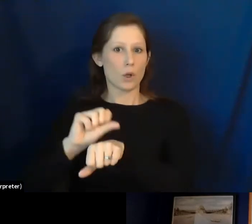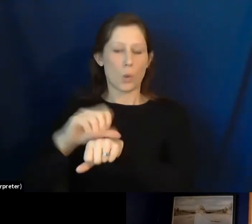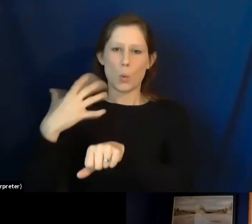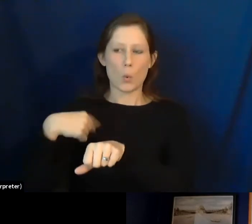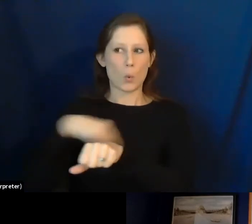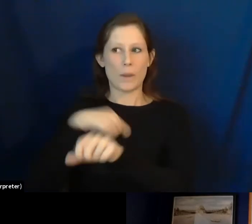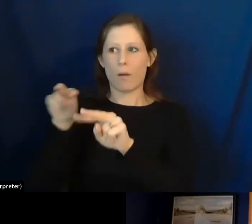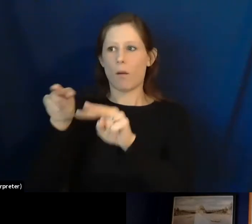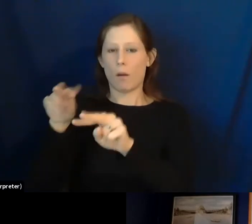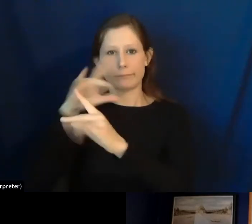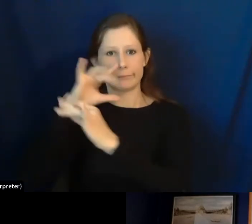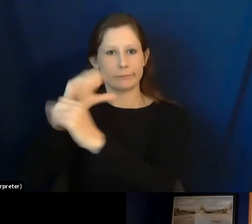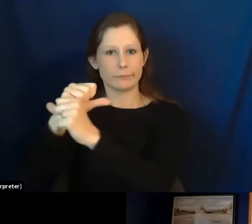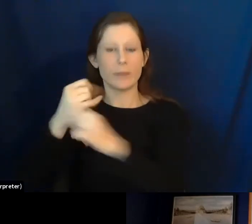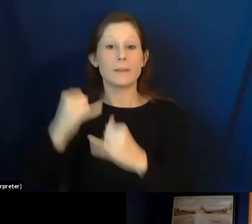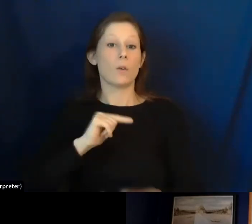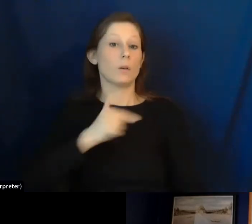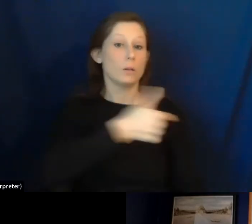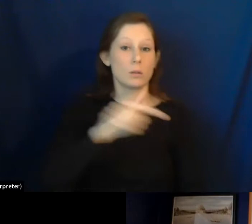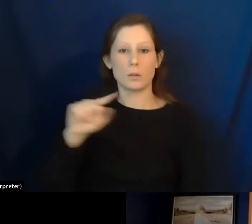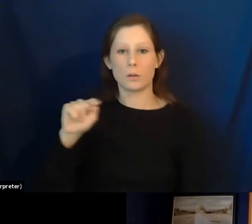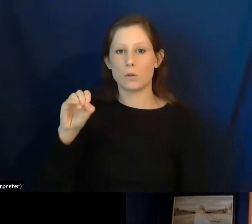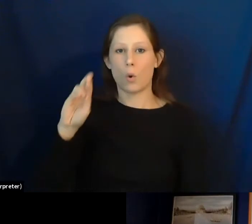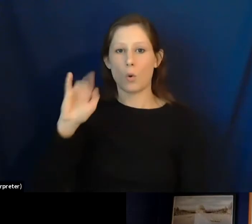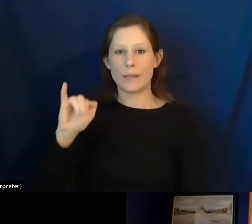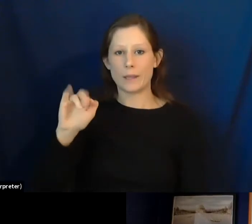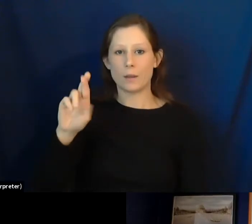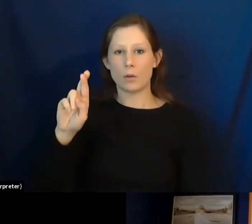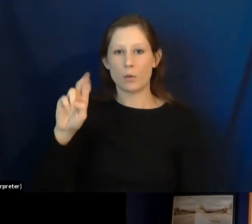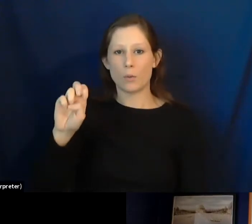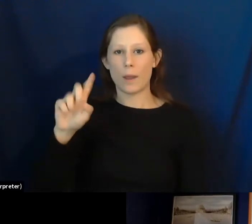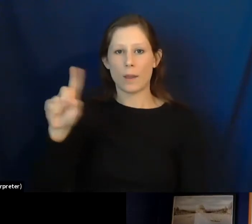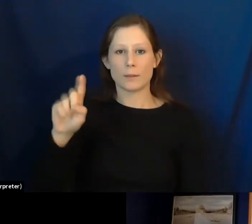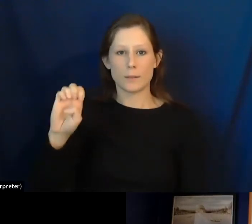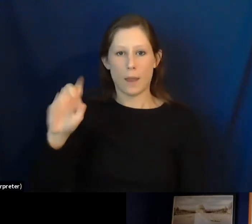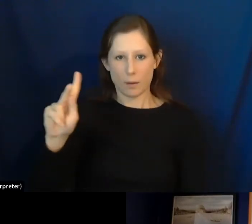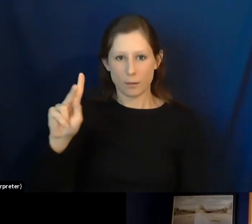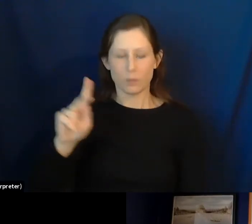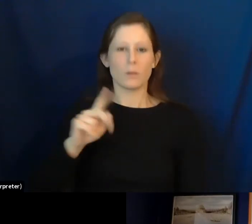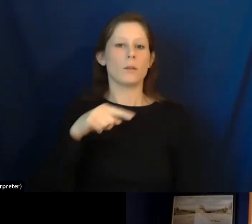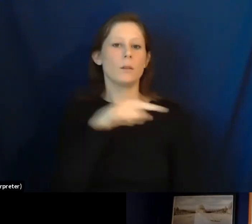Rezak, who is our development manager, whose title does not even begin to encompass the